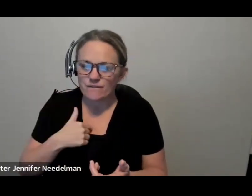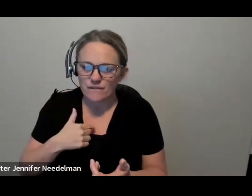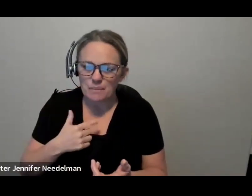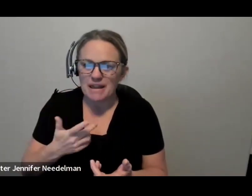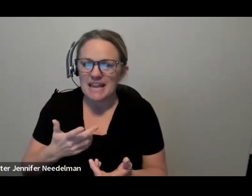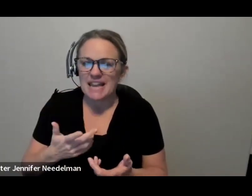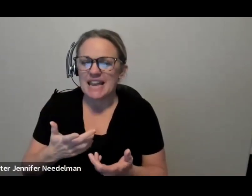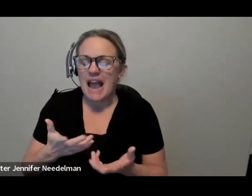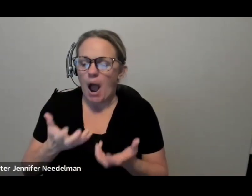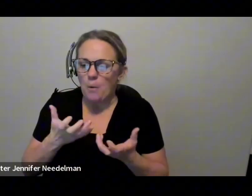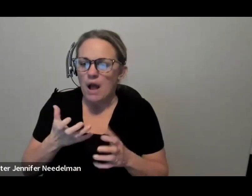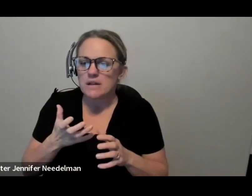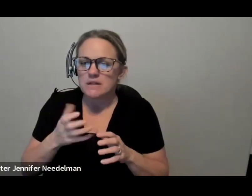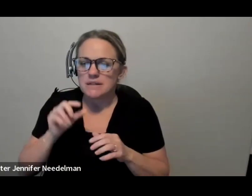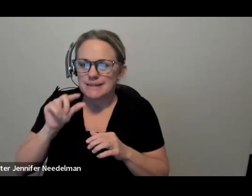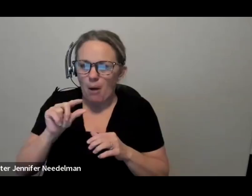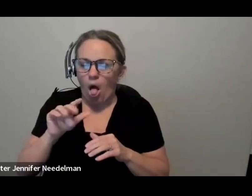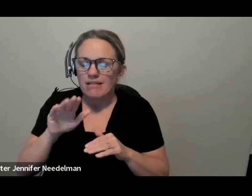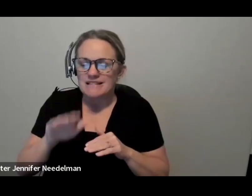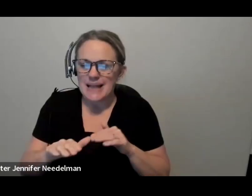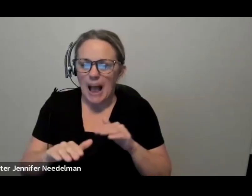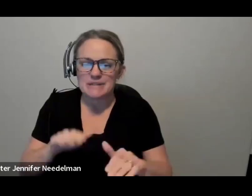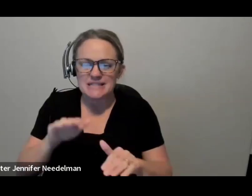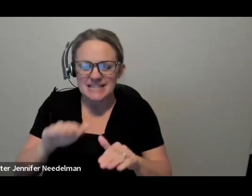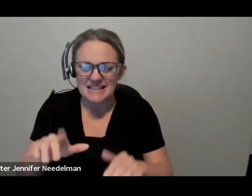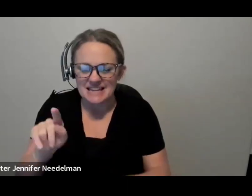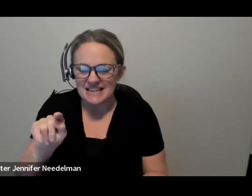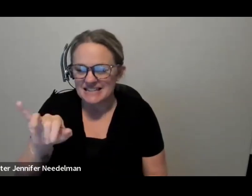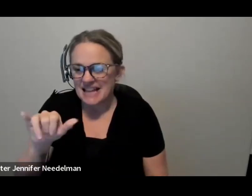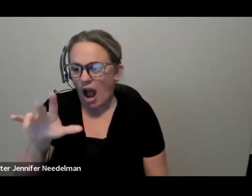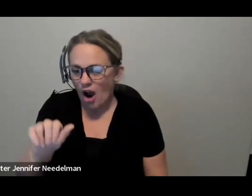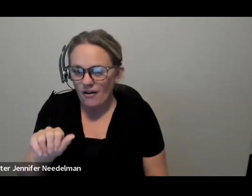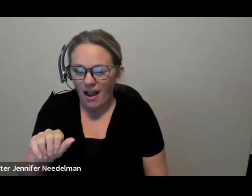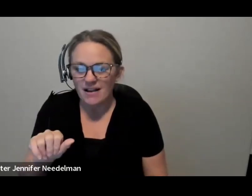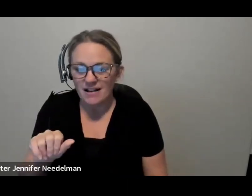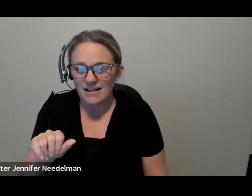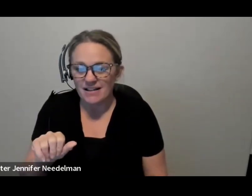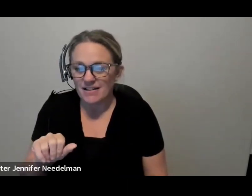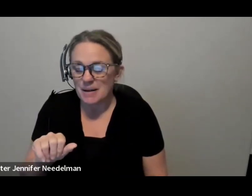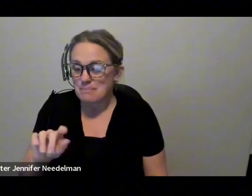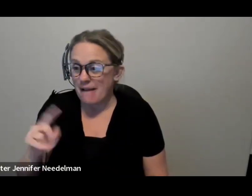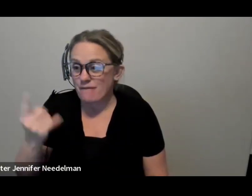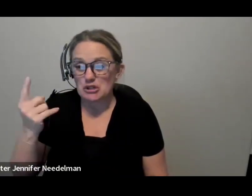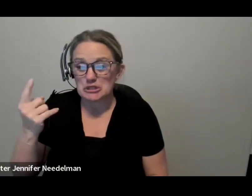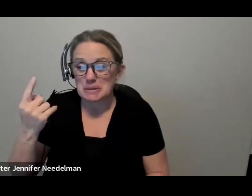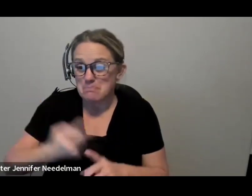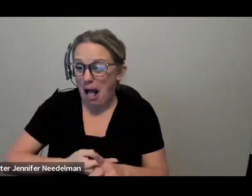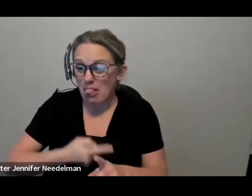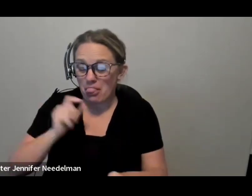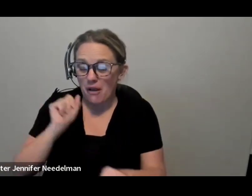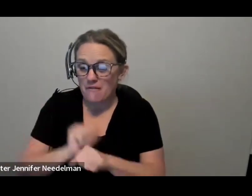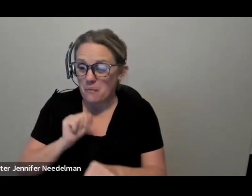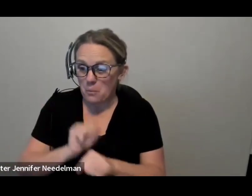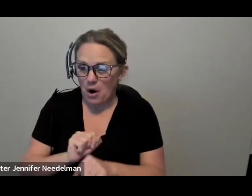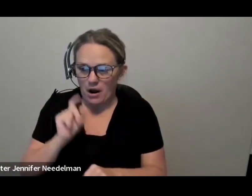steps that Meena mentioned. And Tiara, I'm with you. You know, my first month or two of this role, I was like, oh my God, I'm senior.